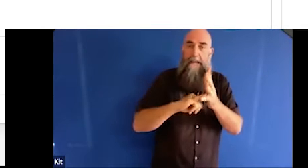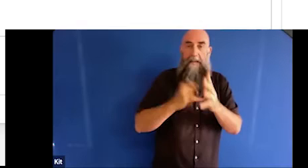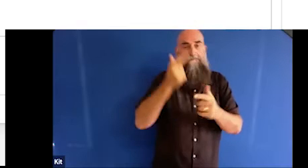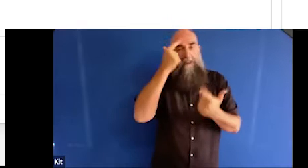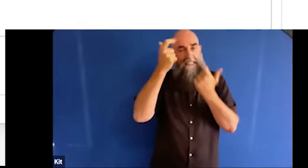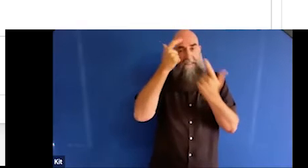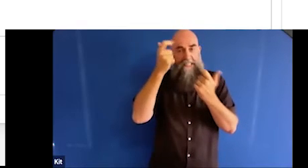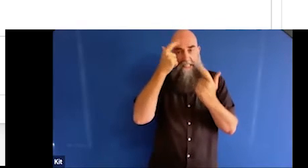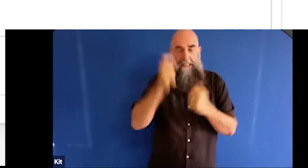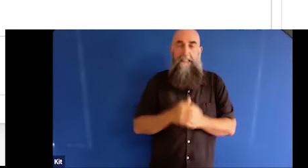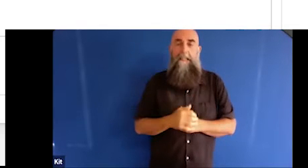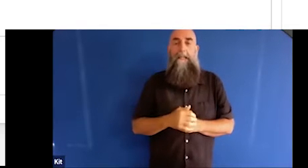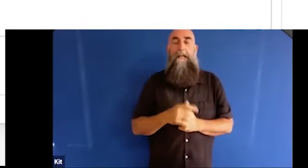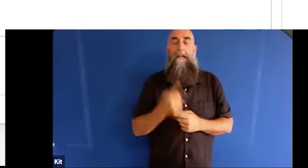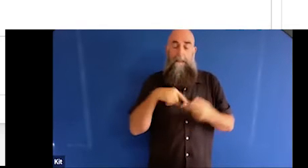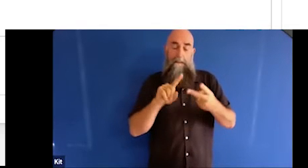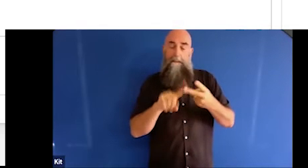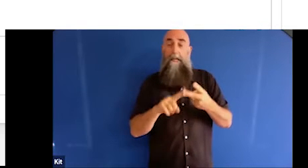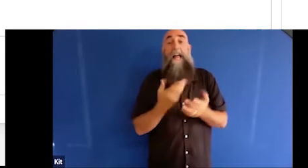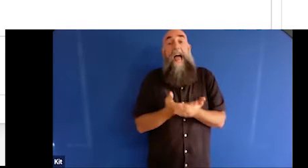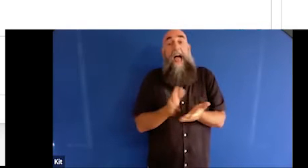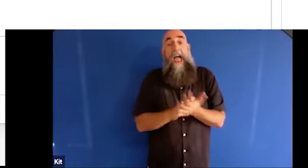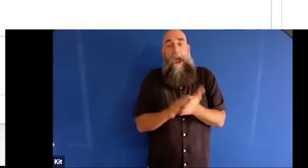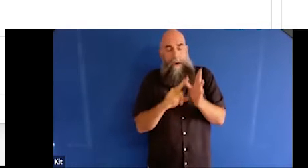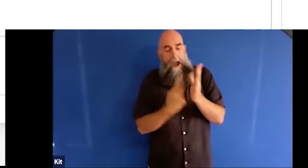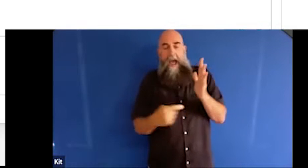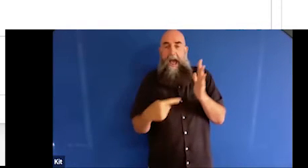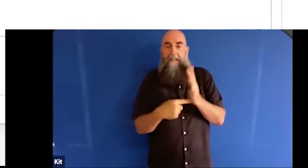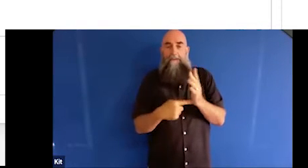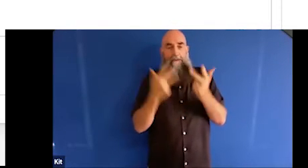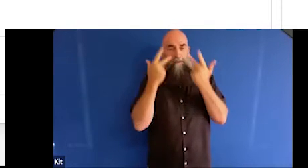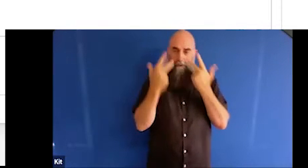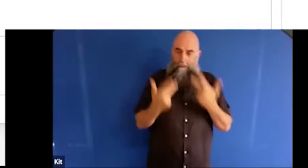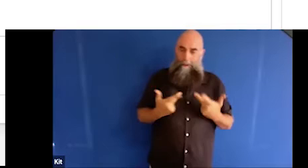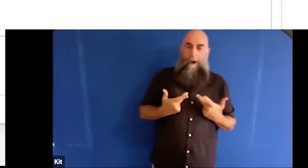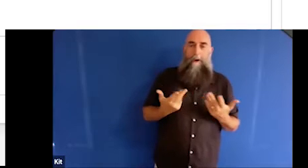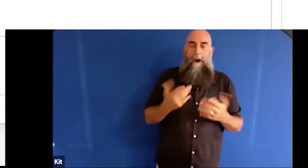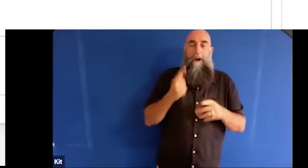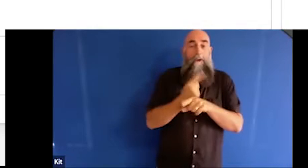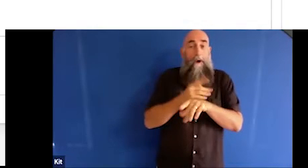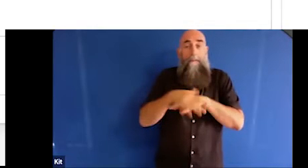The second one is, "Our arts reflect us ". This is about diversity, access and equity.